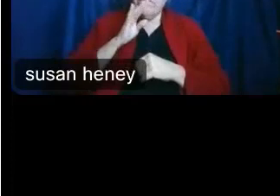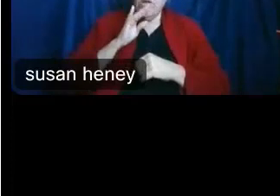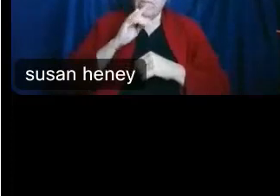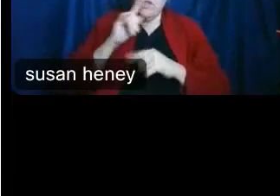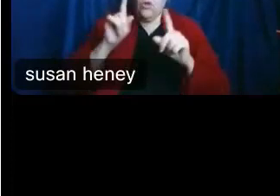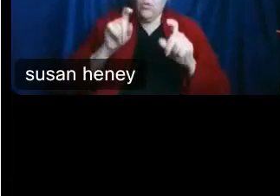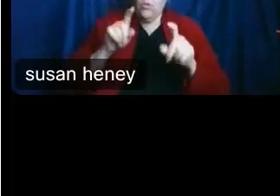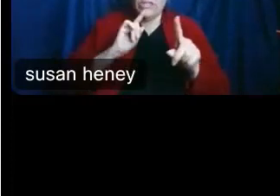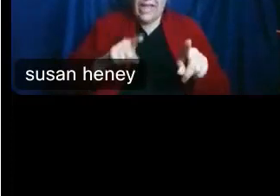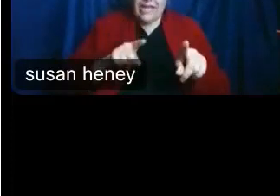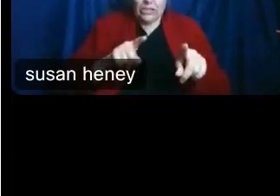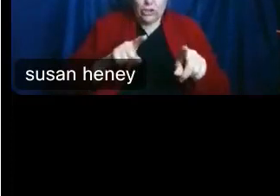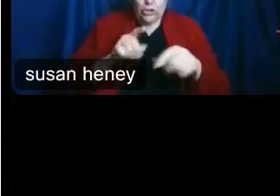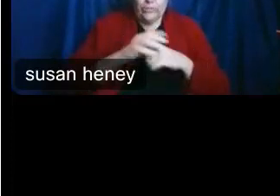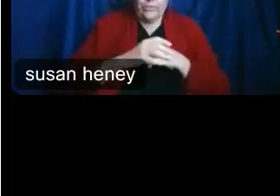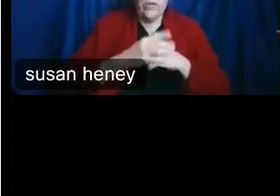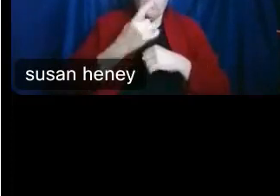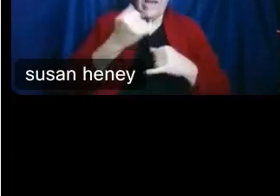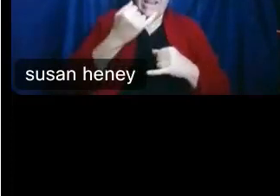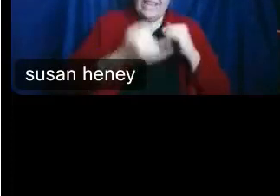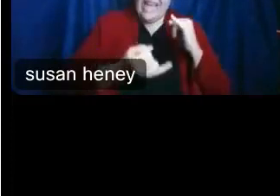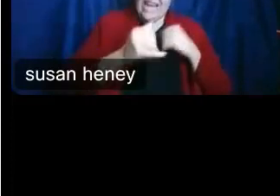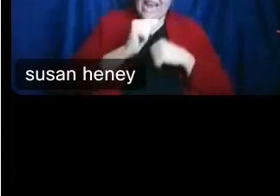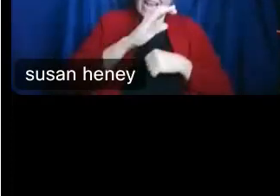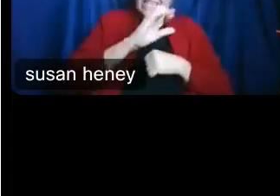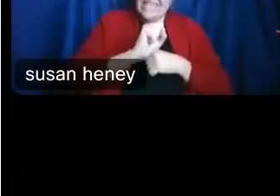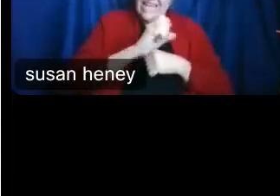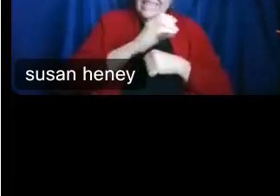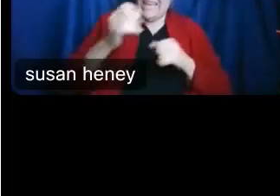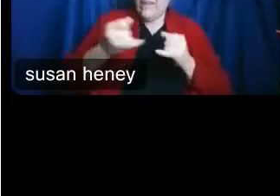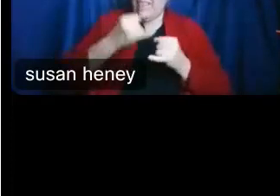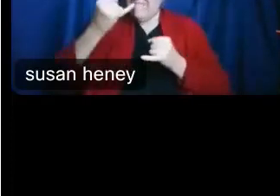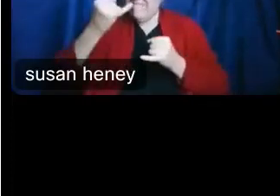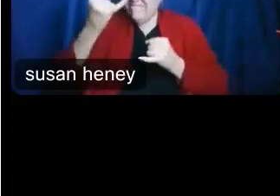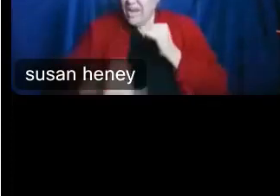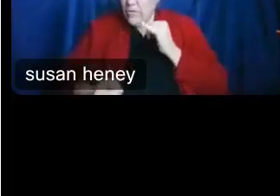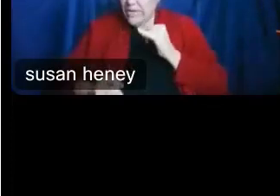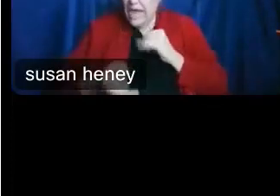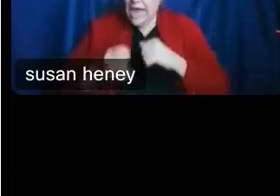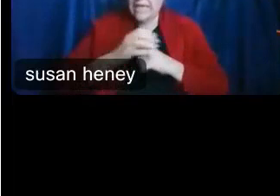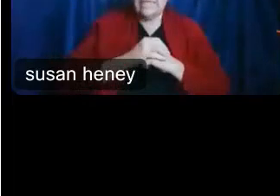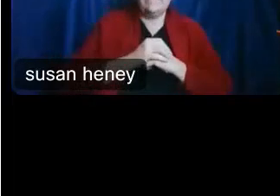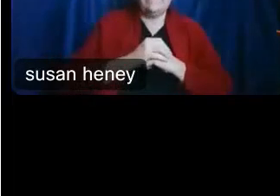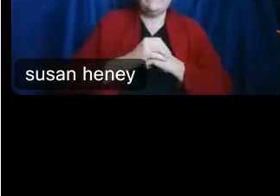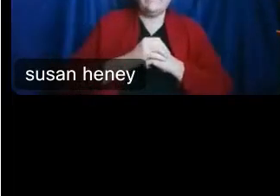the end of our presentation on ACS and one at the very end. To ensure we maximize our